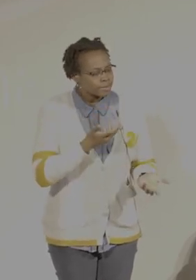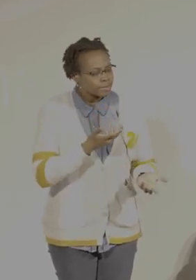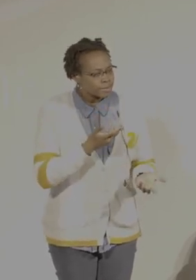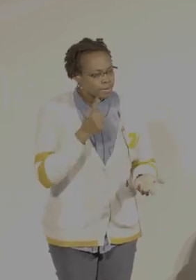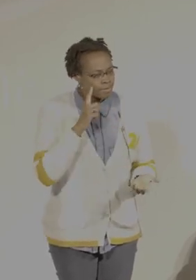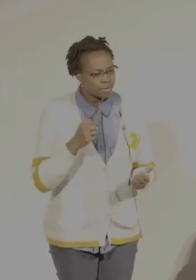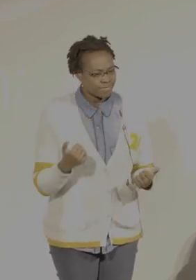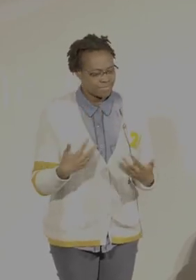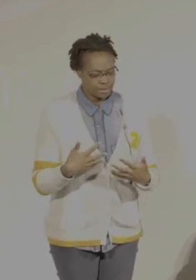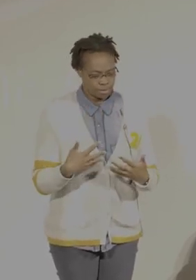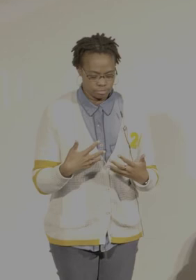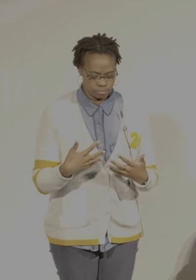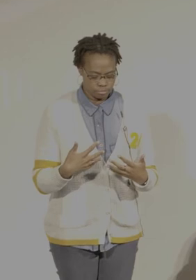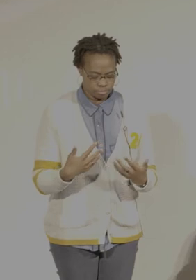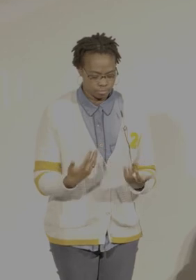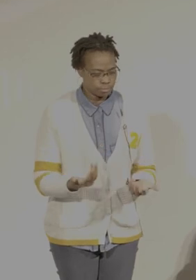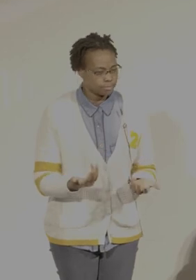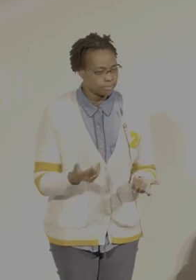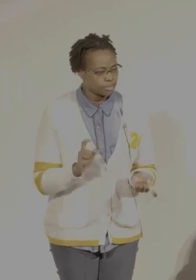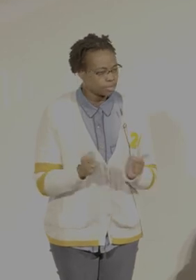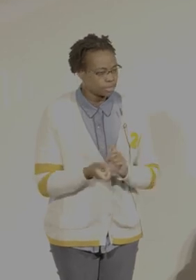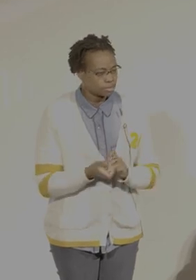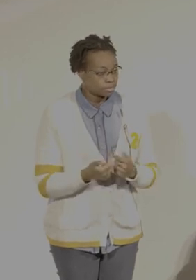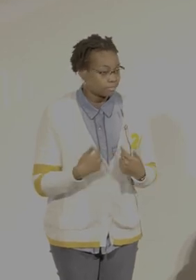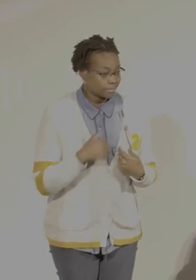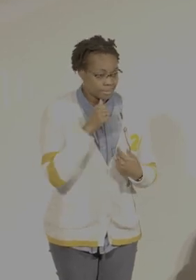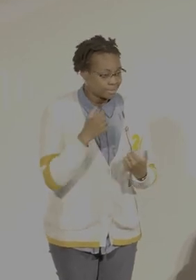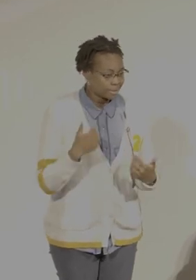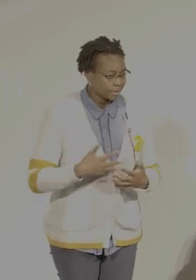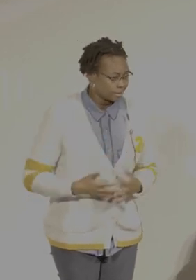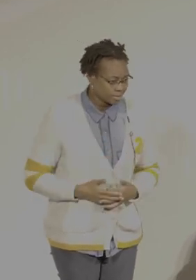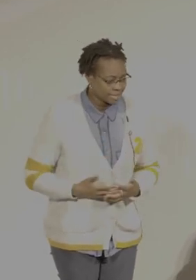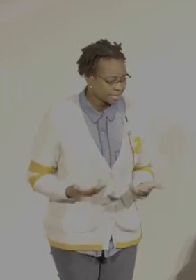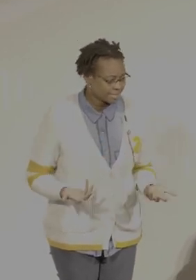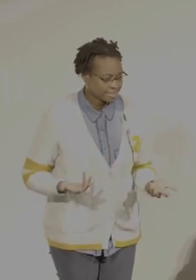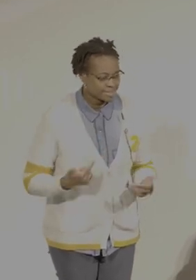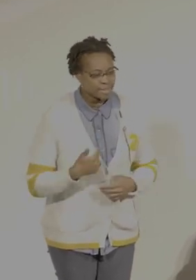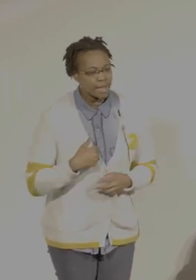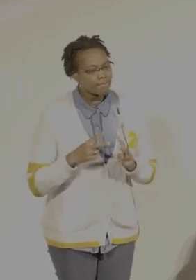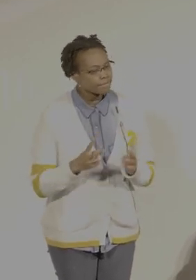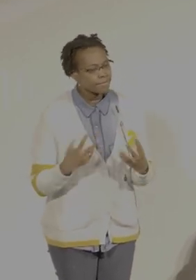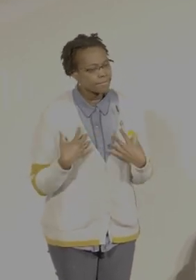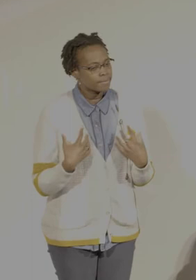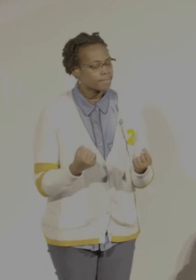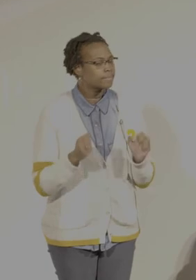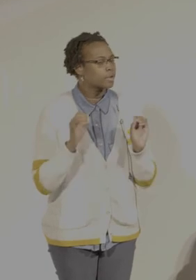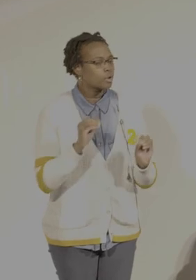for fear changes. I'm not scared. I'm very confident that there is no personal threat